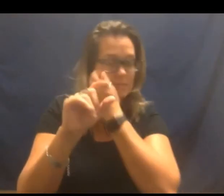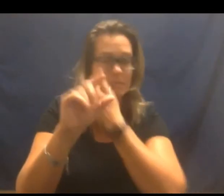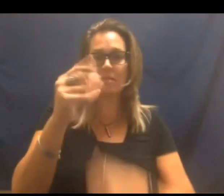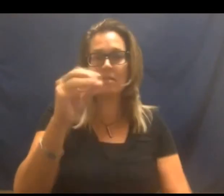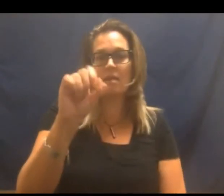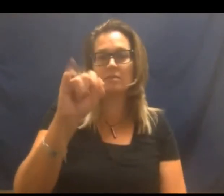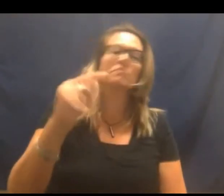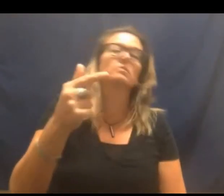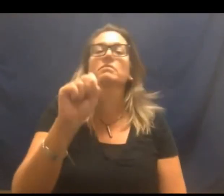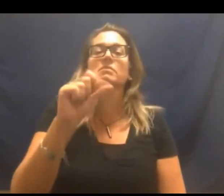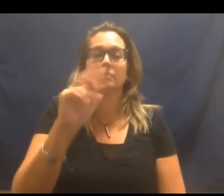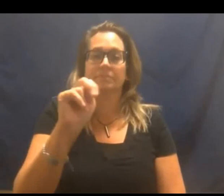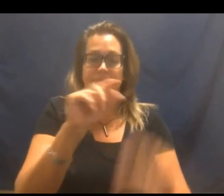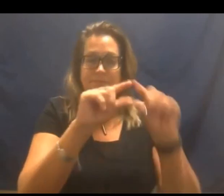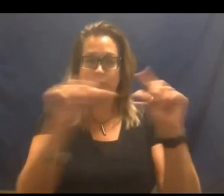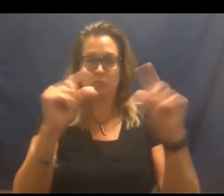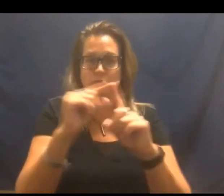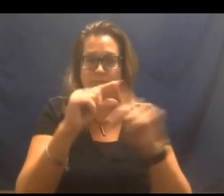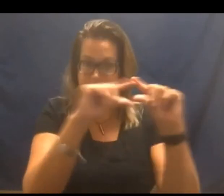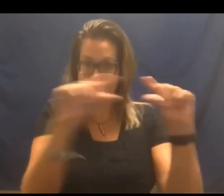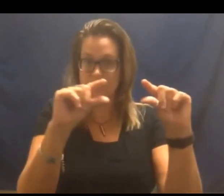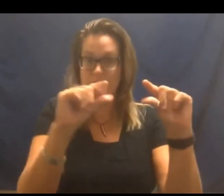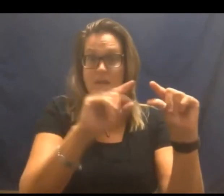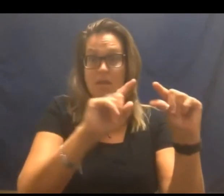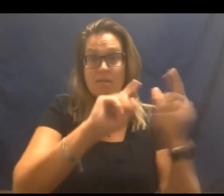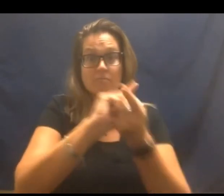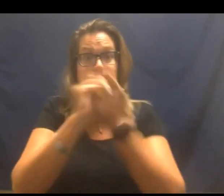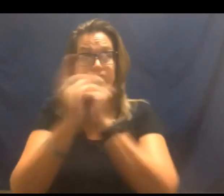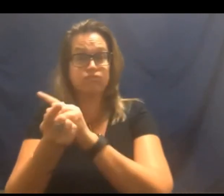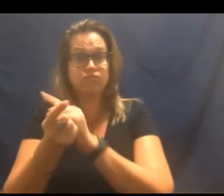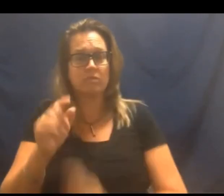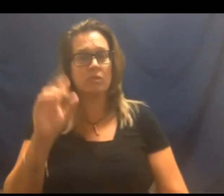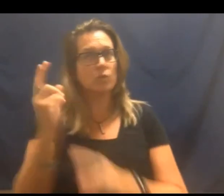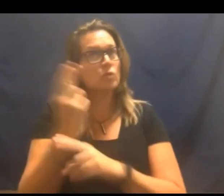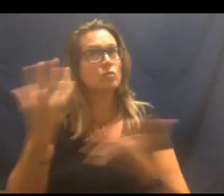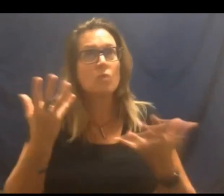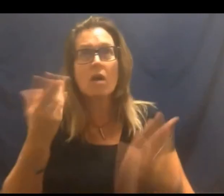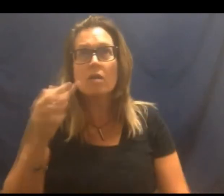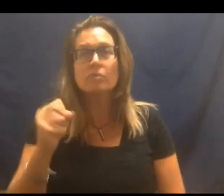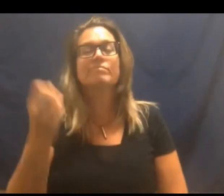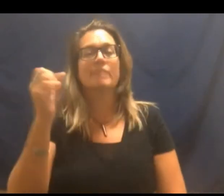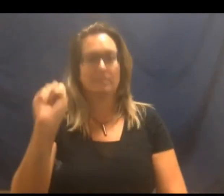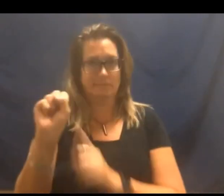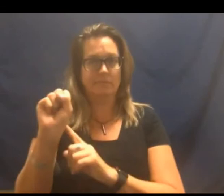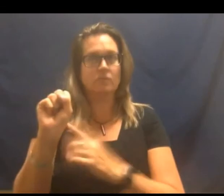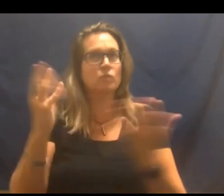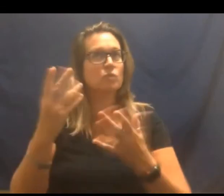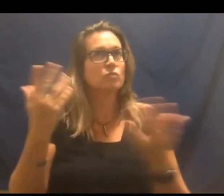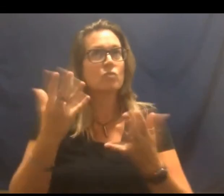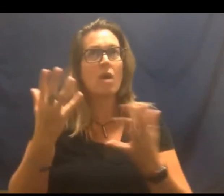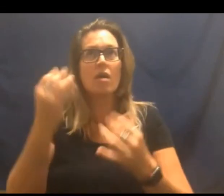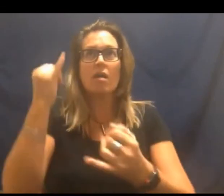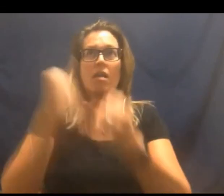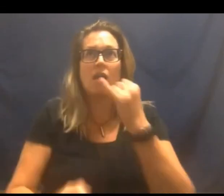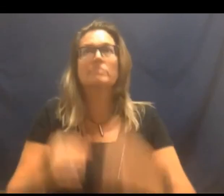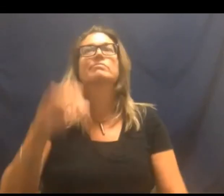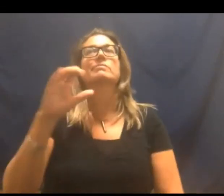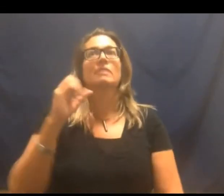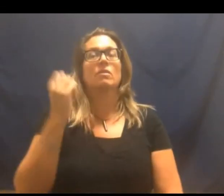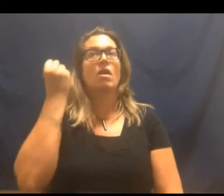UNDERSTAND you would write the "initial handshape" and that would be S and the